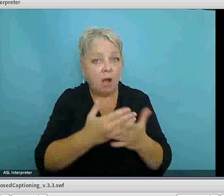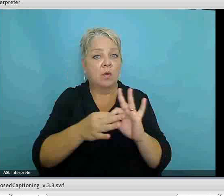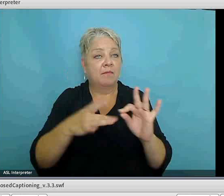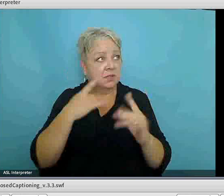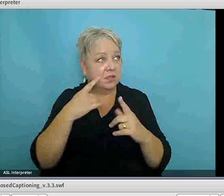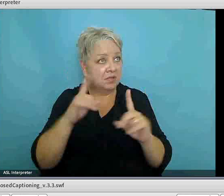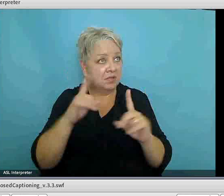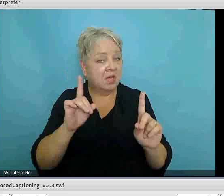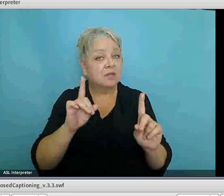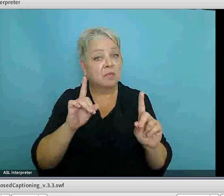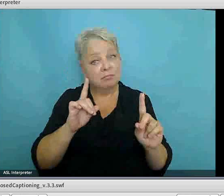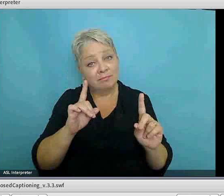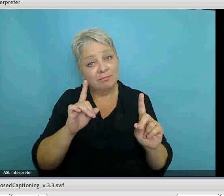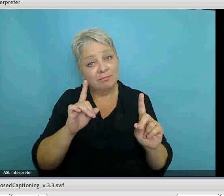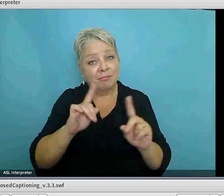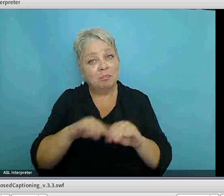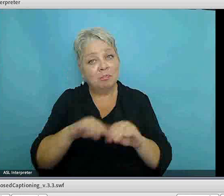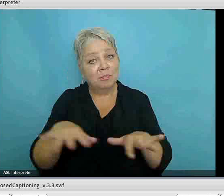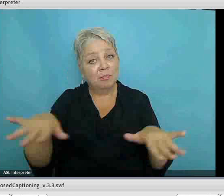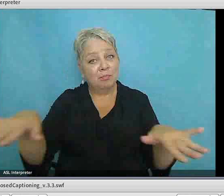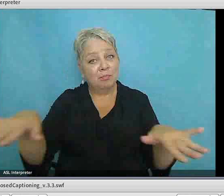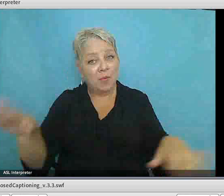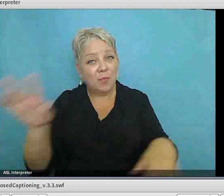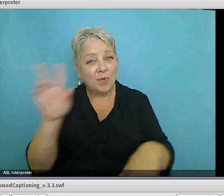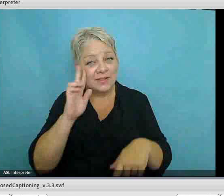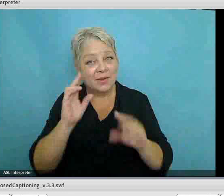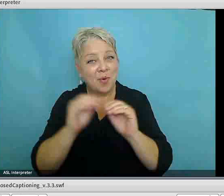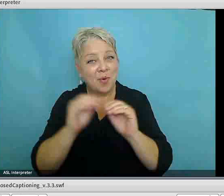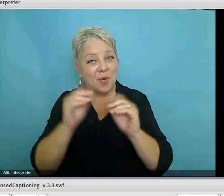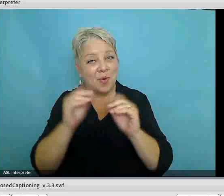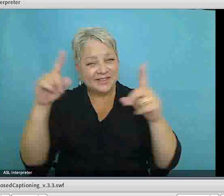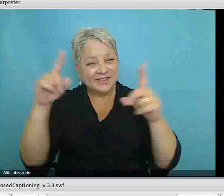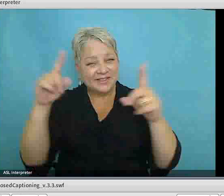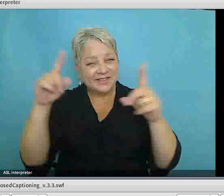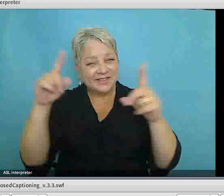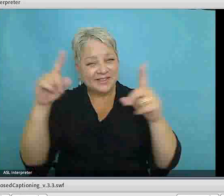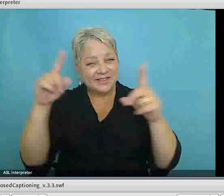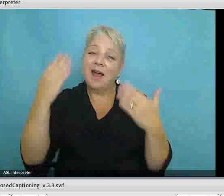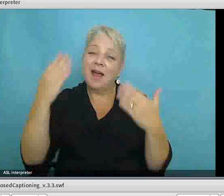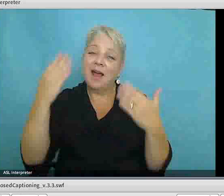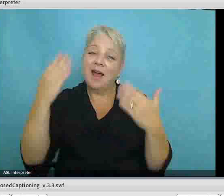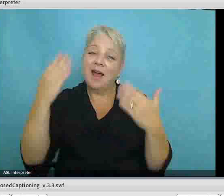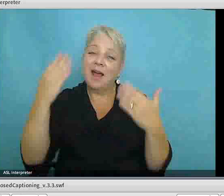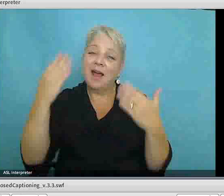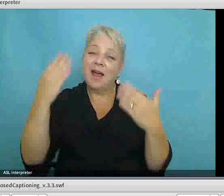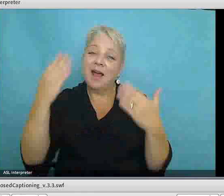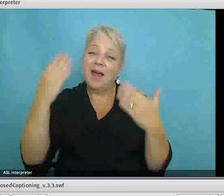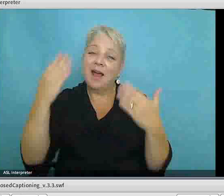But right now, I think our focus really has to be on where we are and maximizing the opportunities